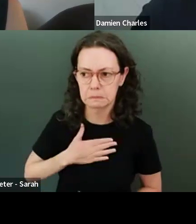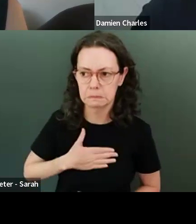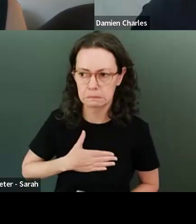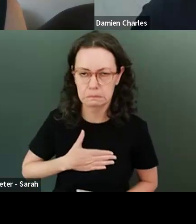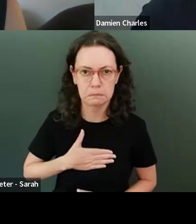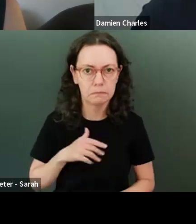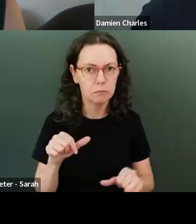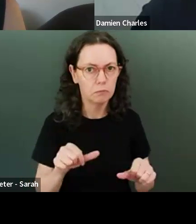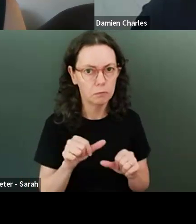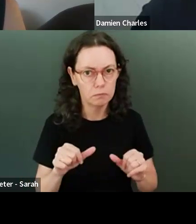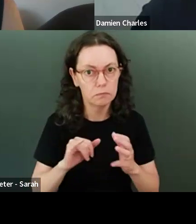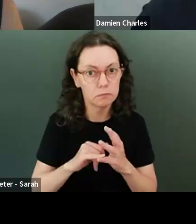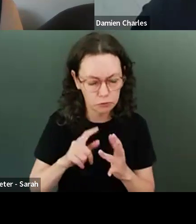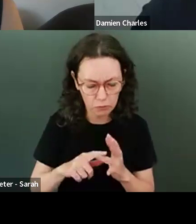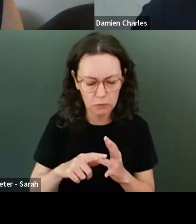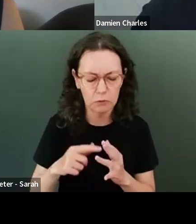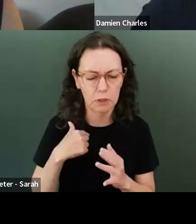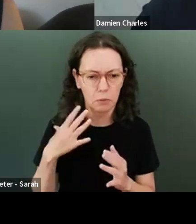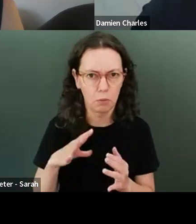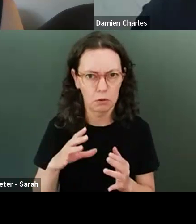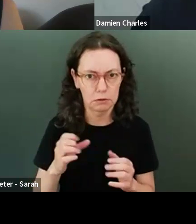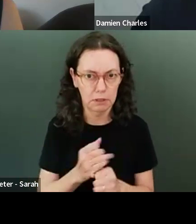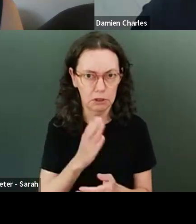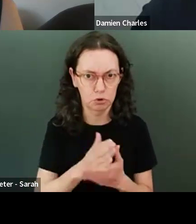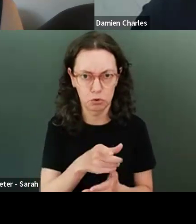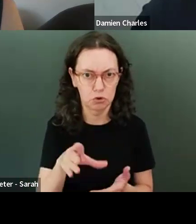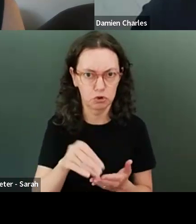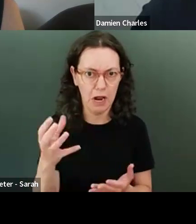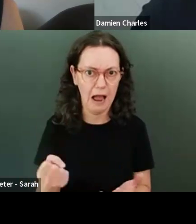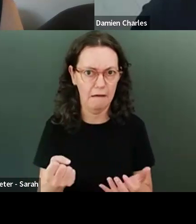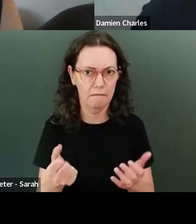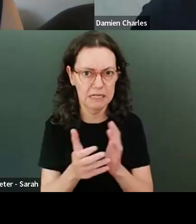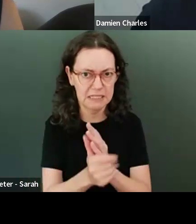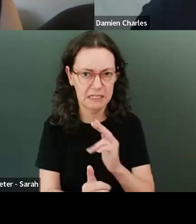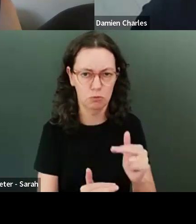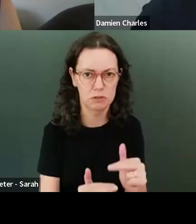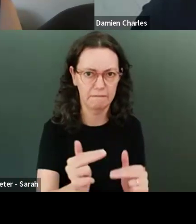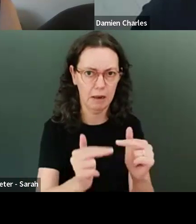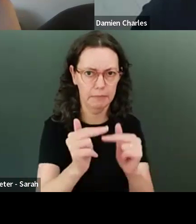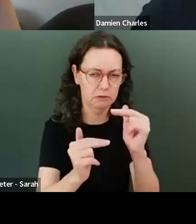we really want to focus on that skills development and also as Maddie also